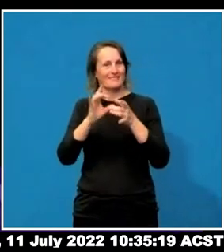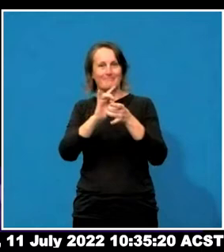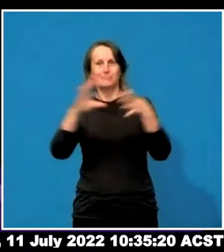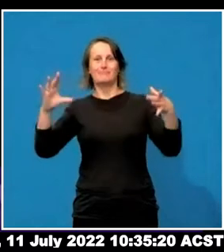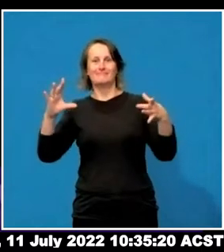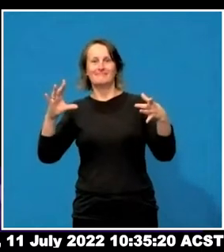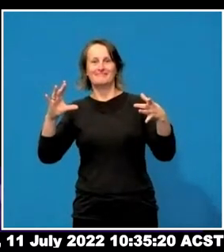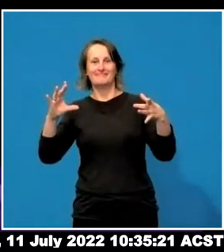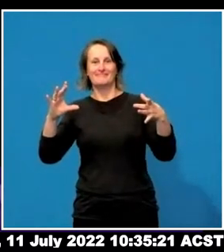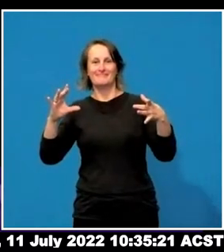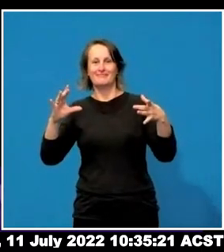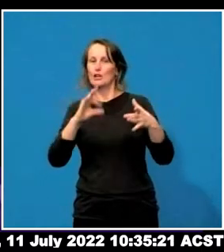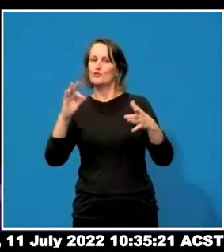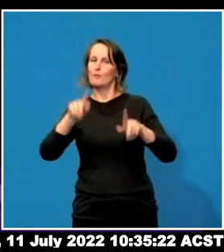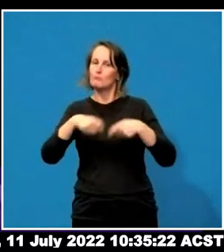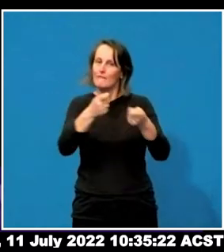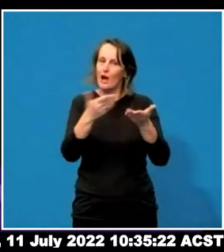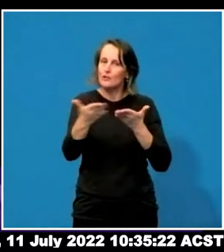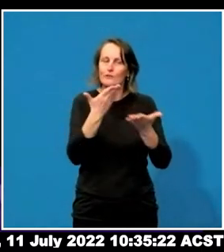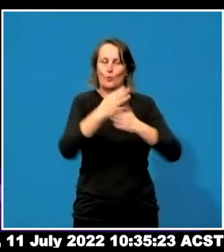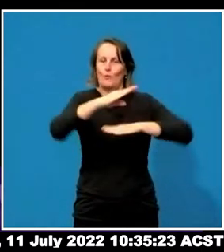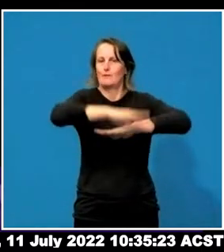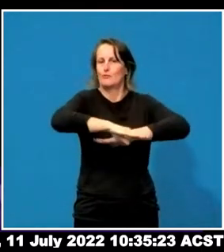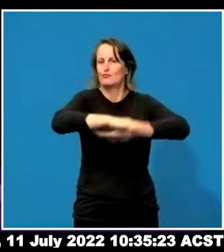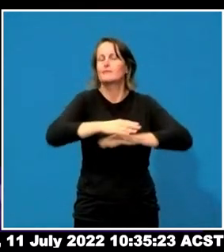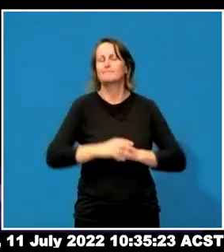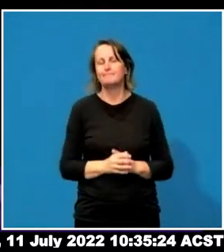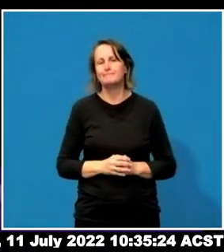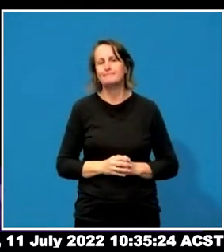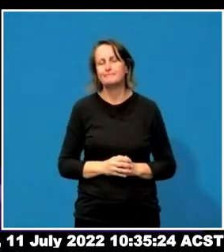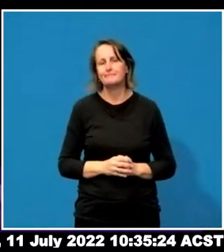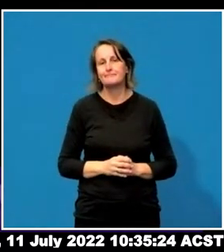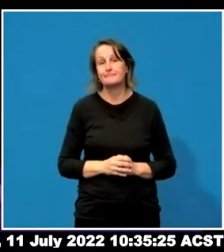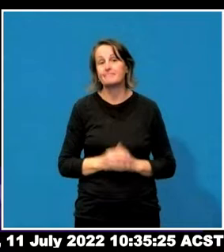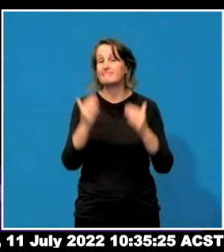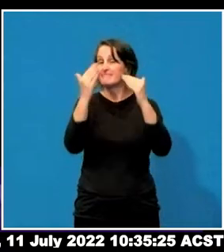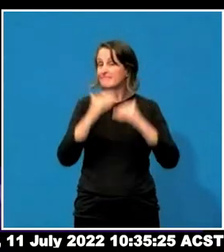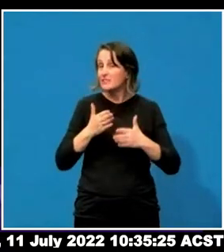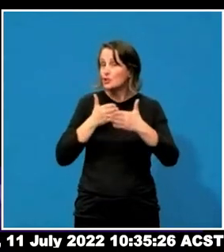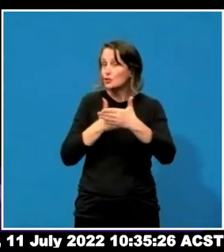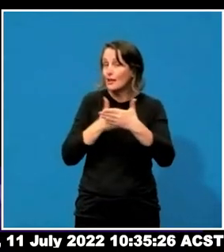Finally, Ms Turner identifies the distrust experienced by many First Nations people